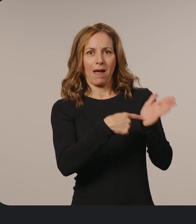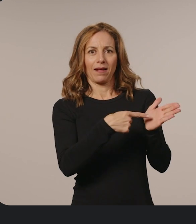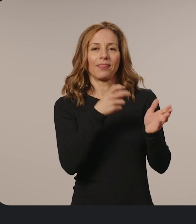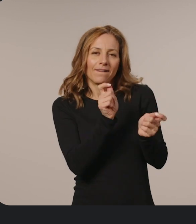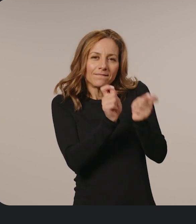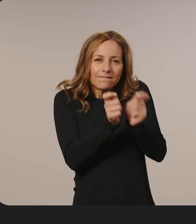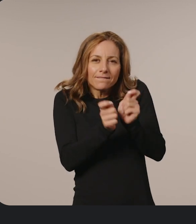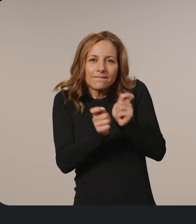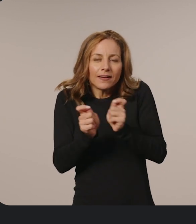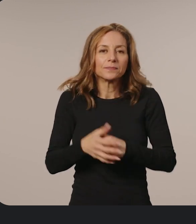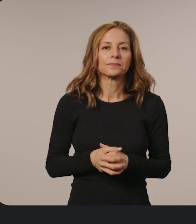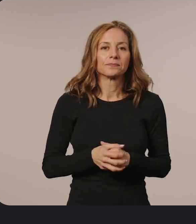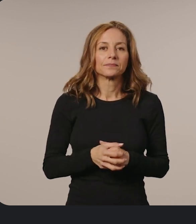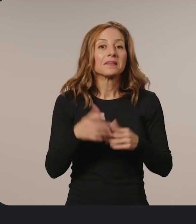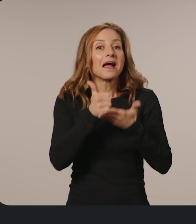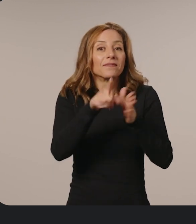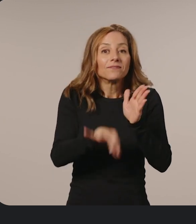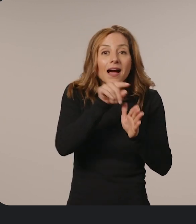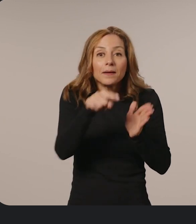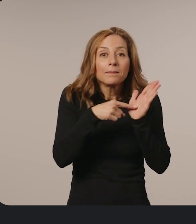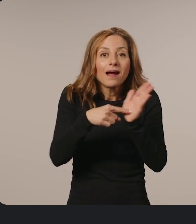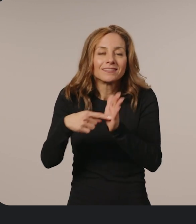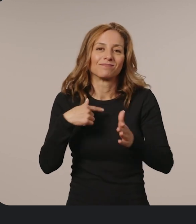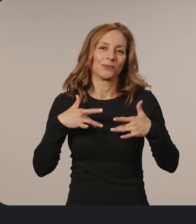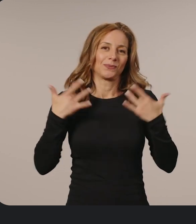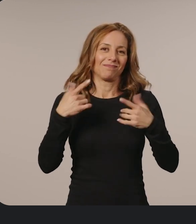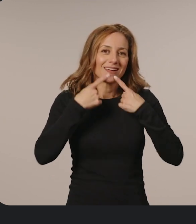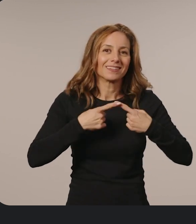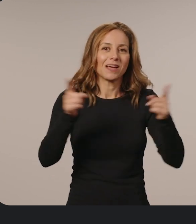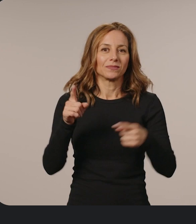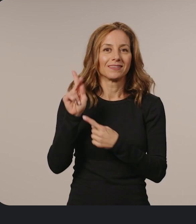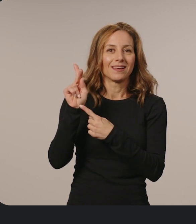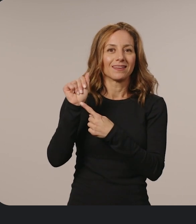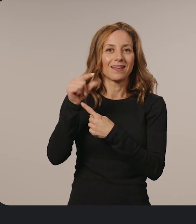you can start from an existing model and fine tune it. To help you find those models, we